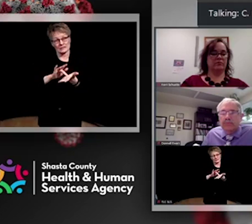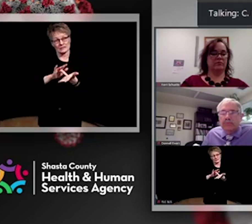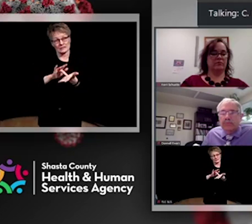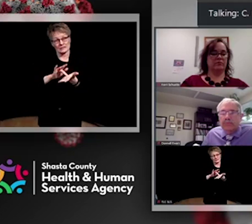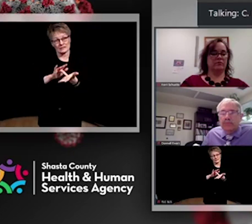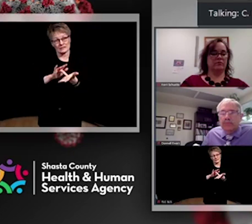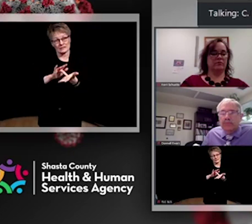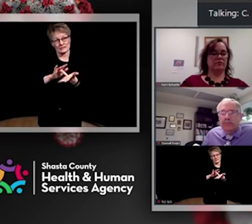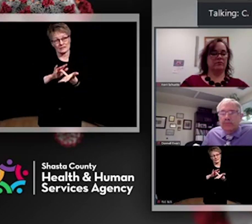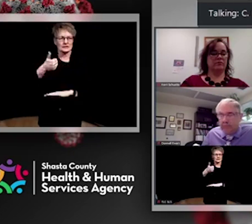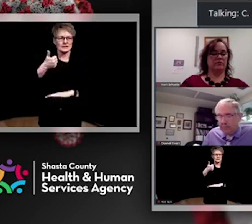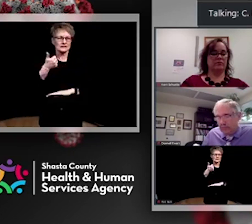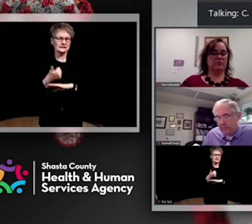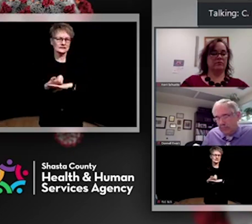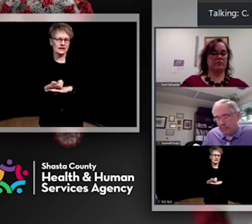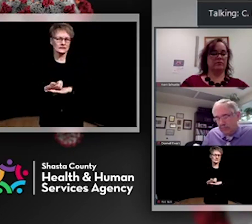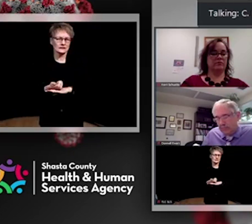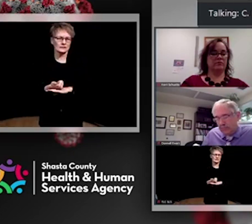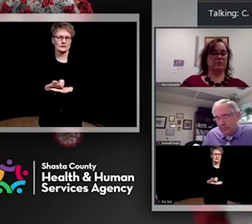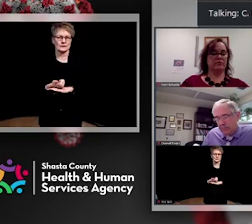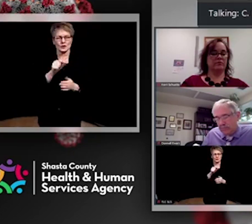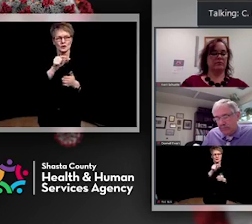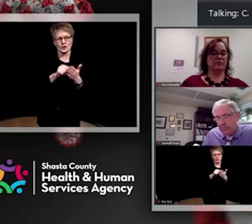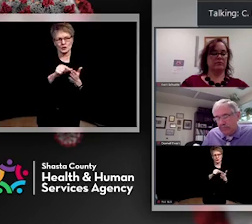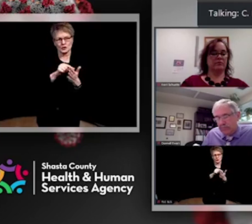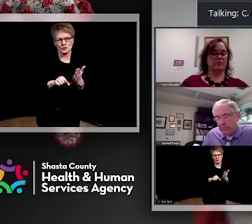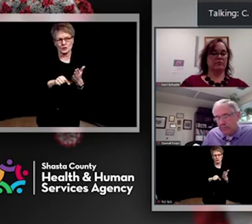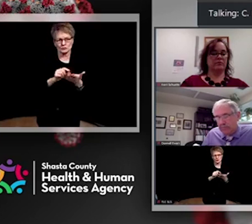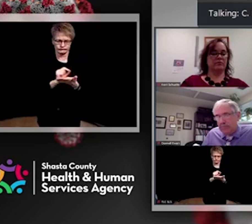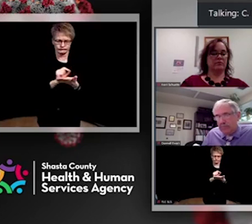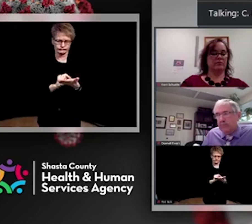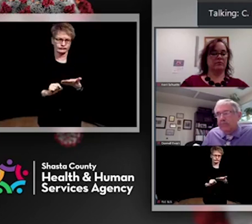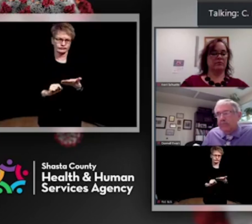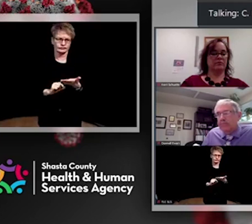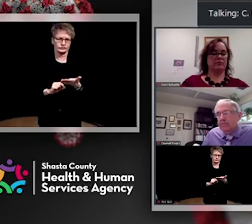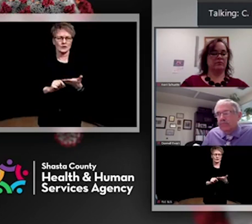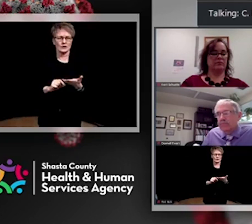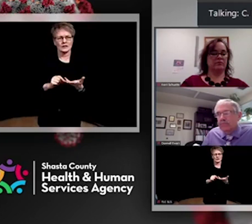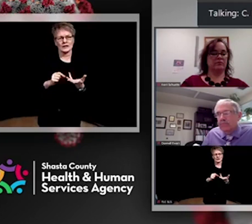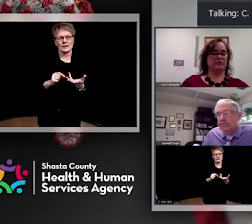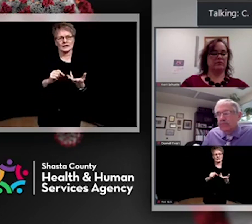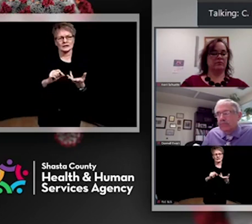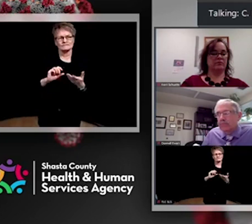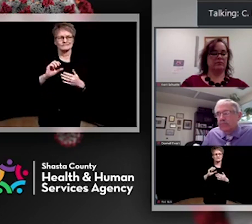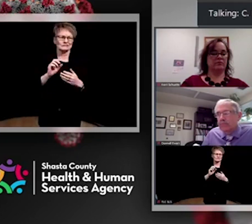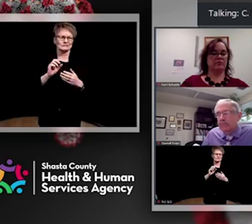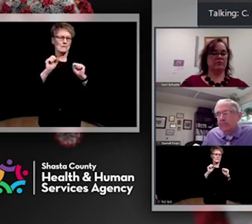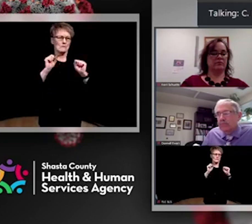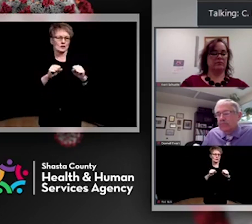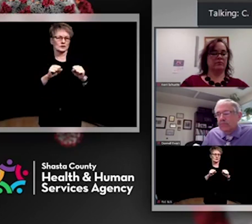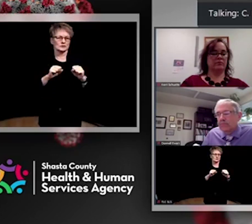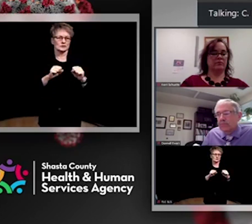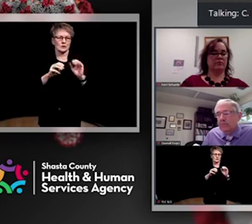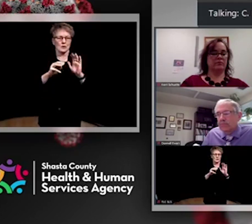of what would happen with a 95% masking across the United States in terms of the number of deaths